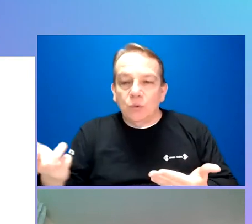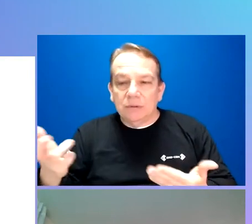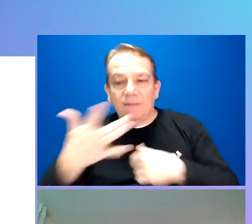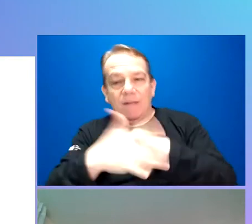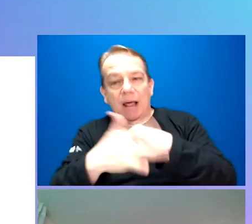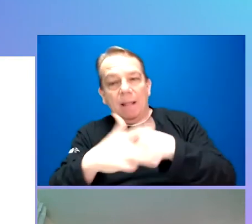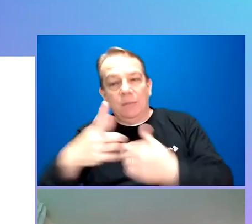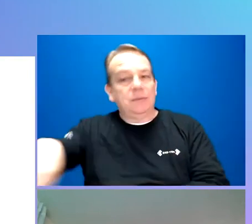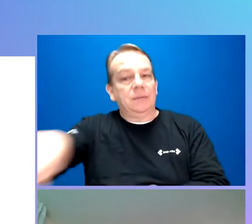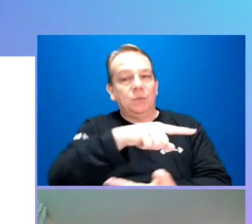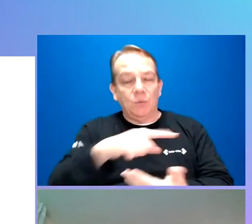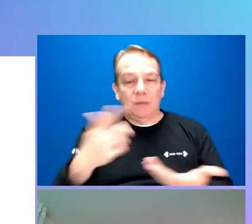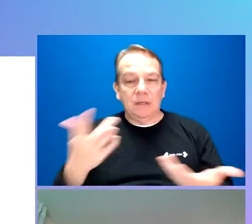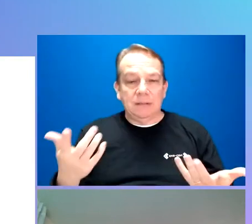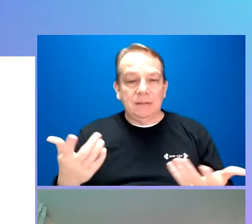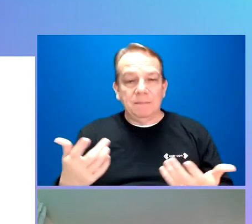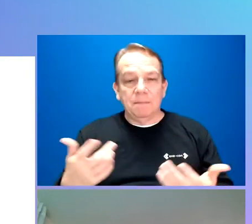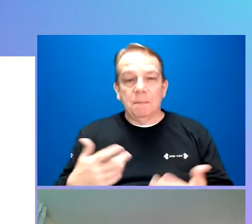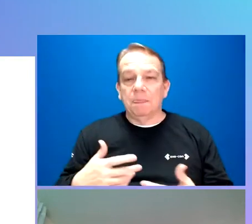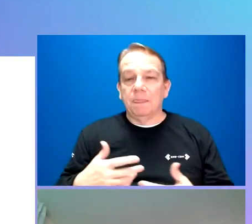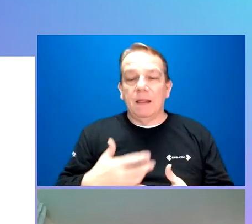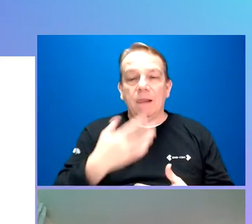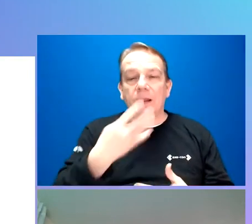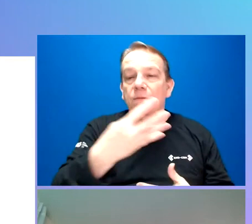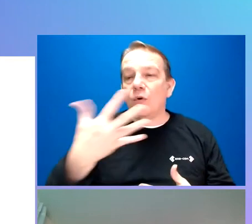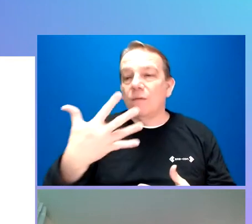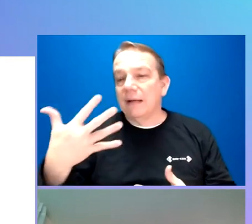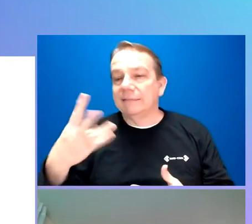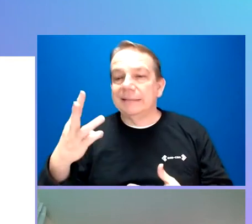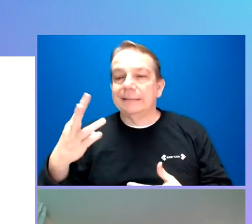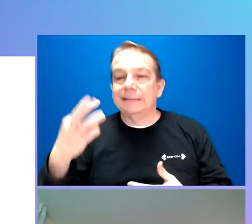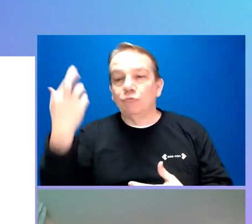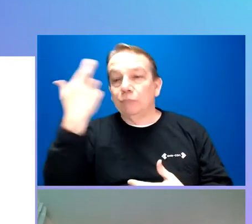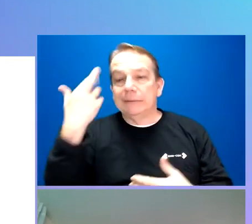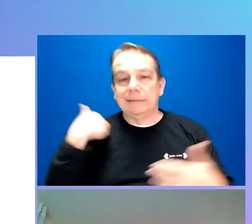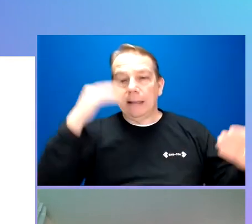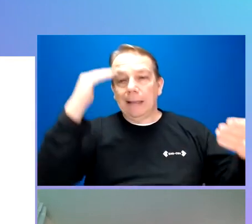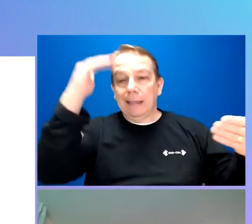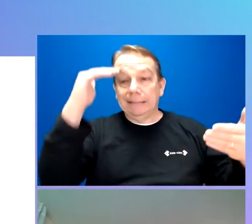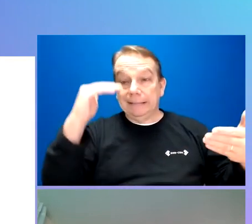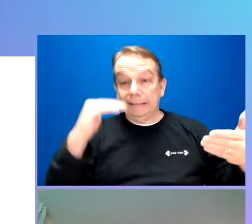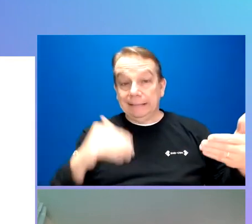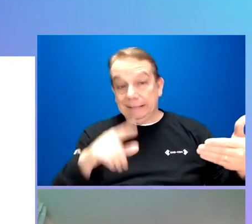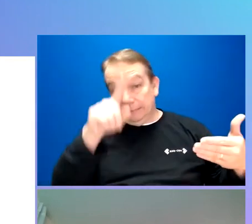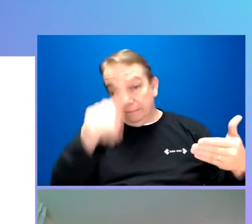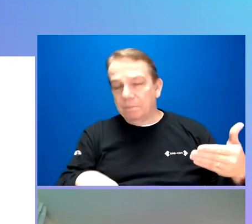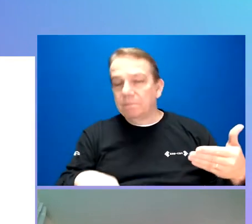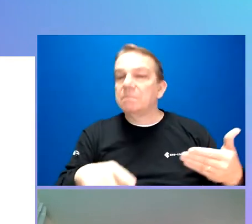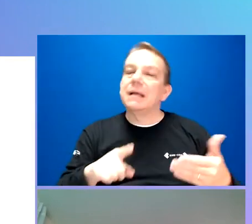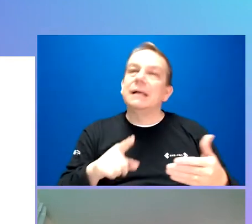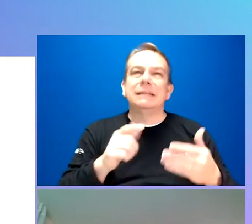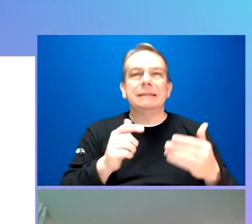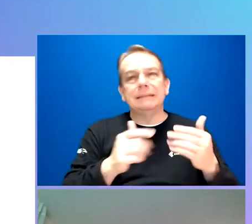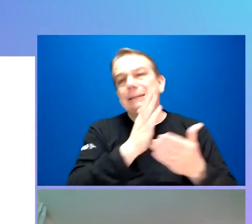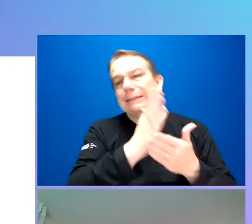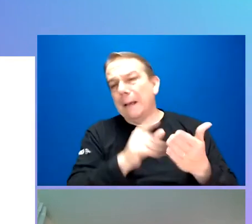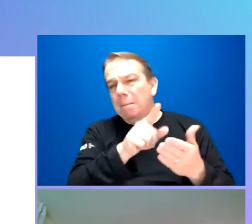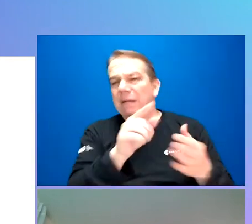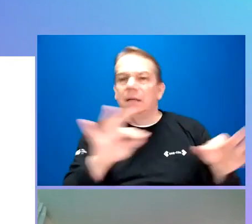there are four, five, six reasons, reasons I have listed here. Some of them are more